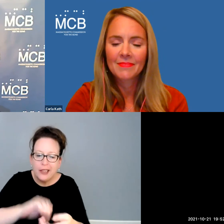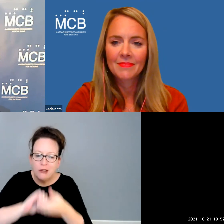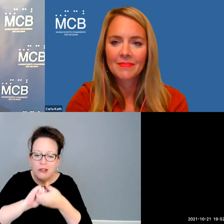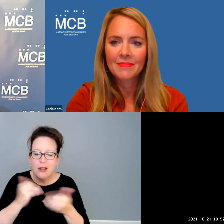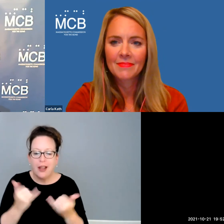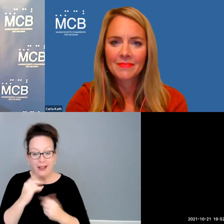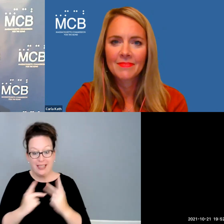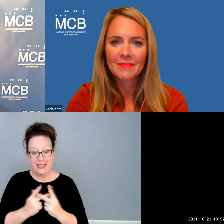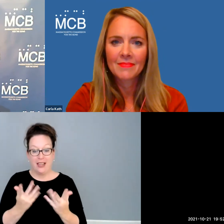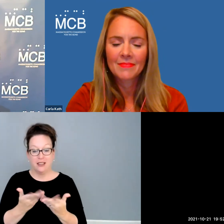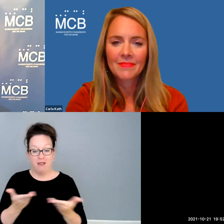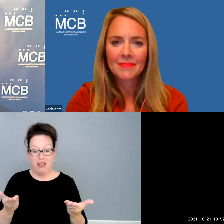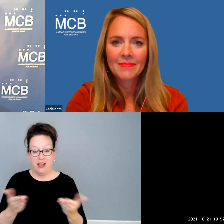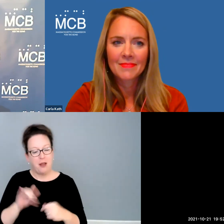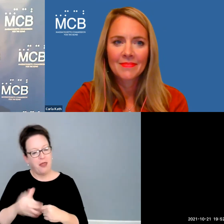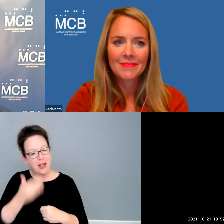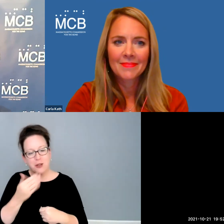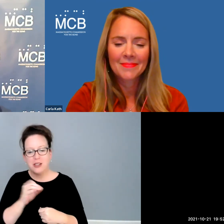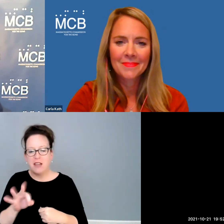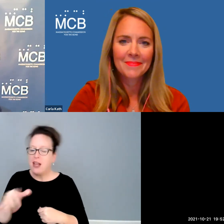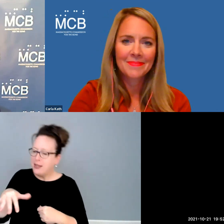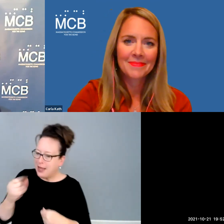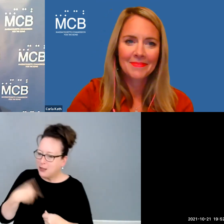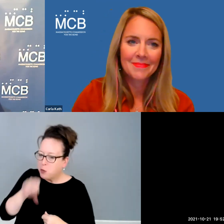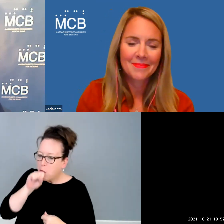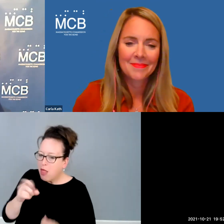So that's the good stuff. Yes Dr. Ross, we love Dr. Ross. We were just with her last night. She does